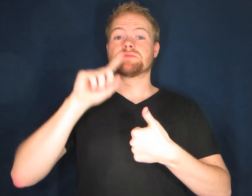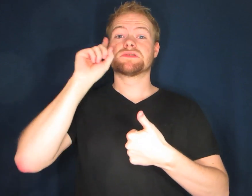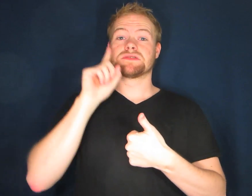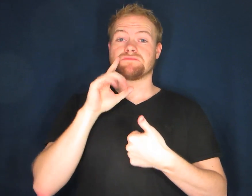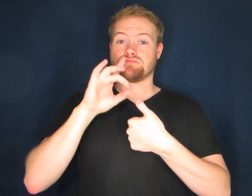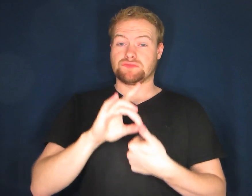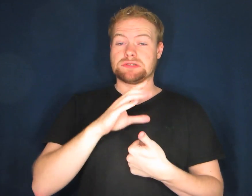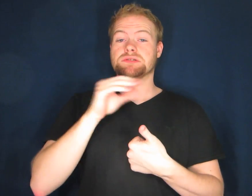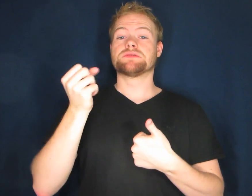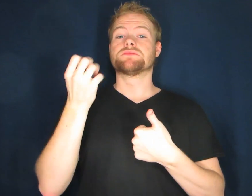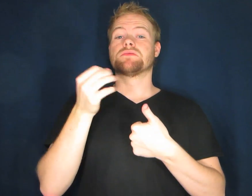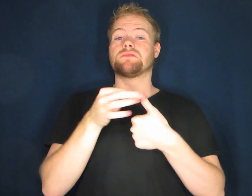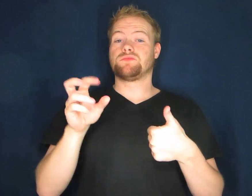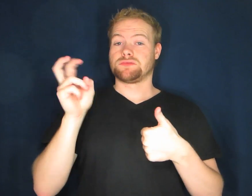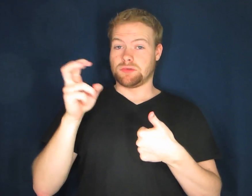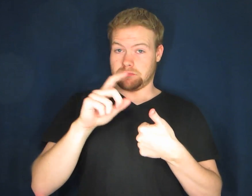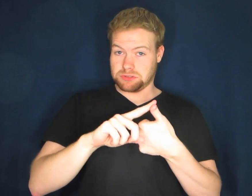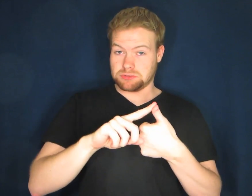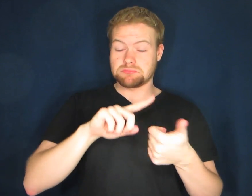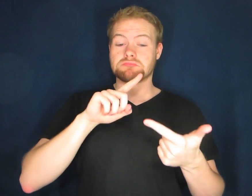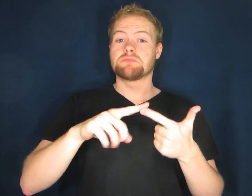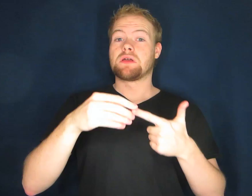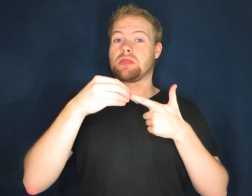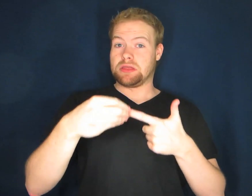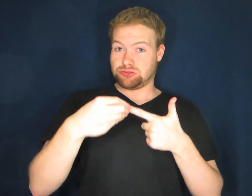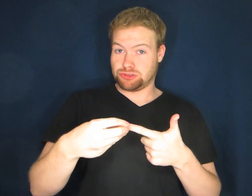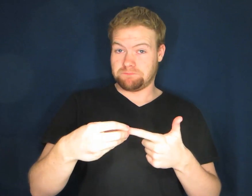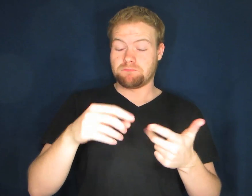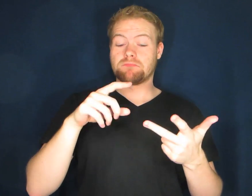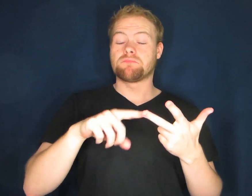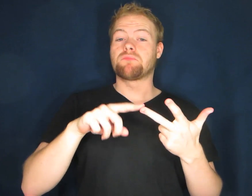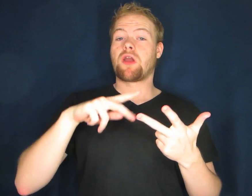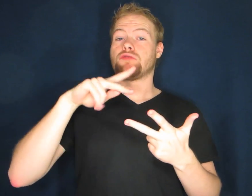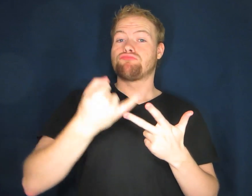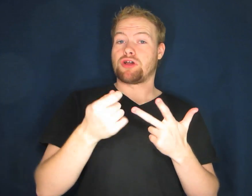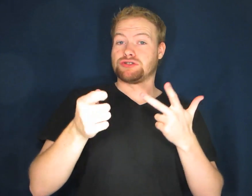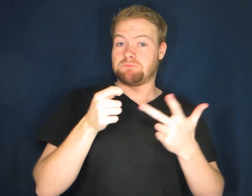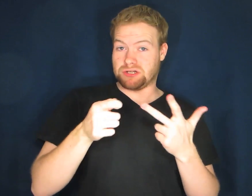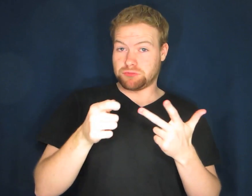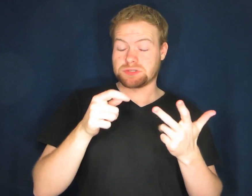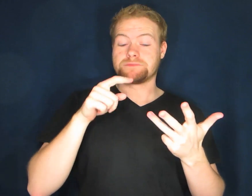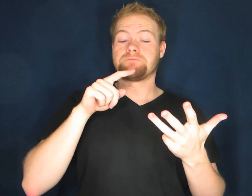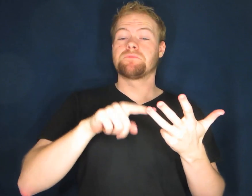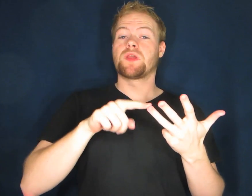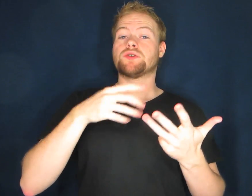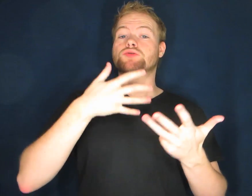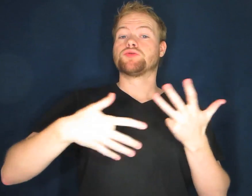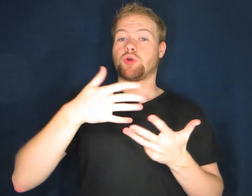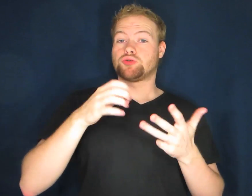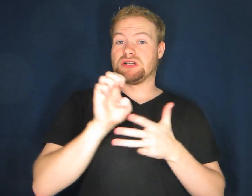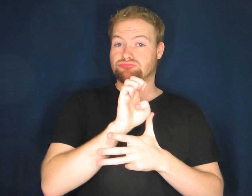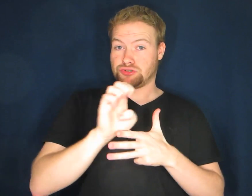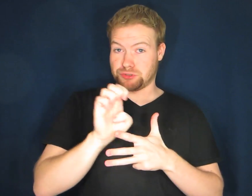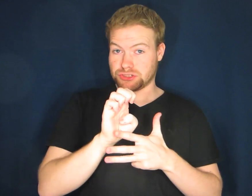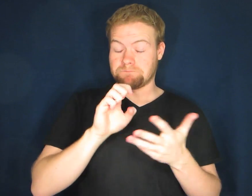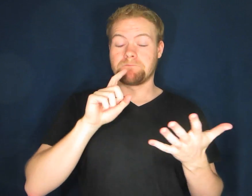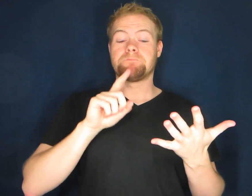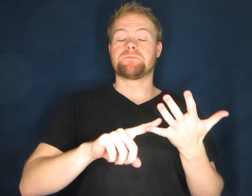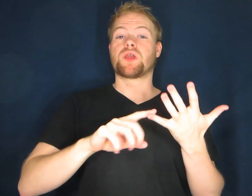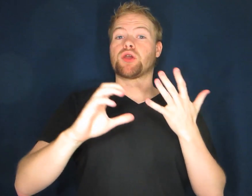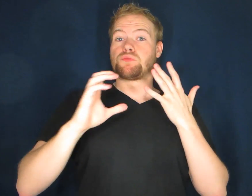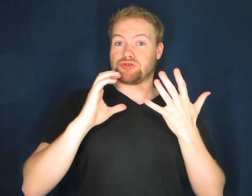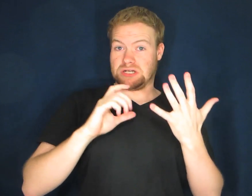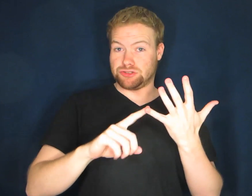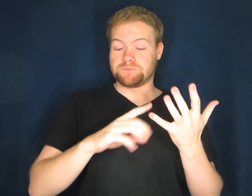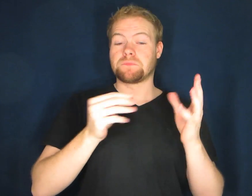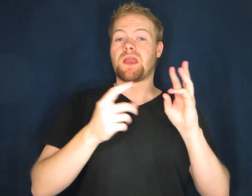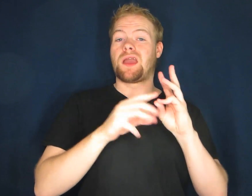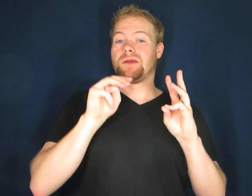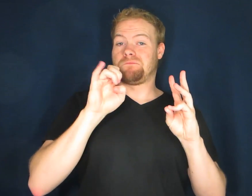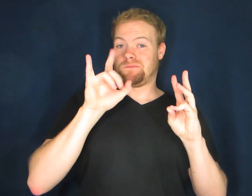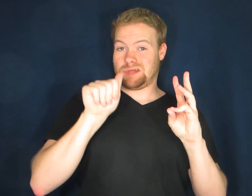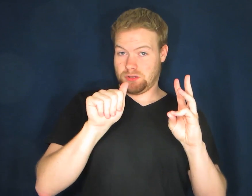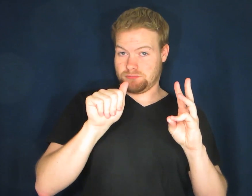Deaf-related and sign language topics, leadership, project management, social entrepreneurship, communication, and media.